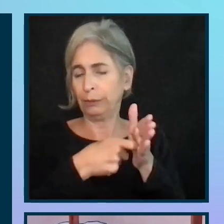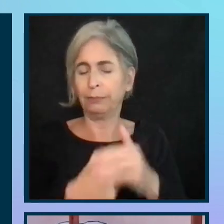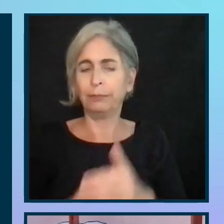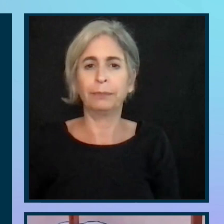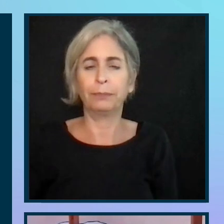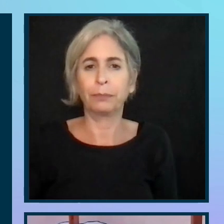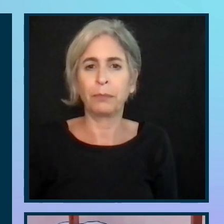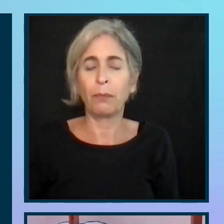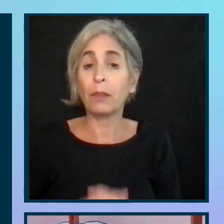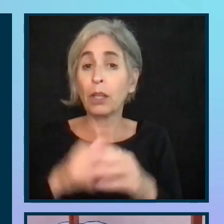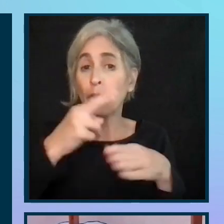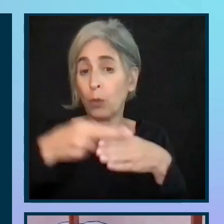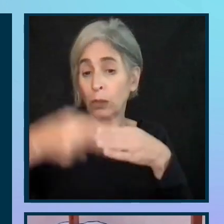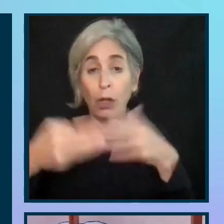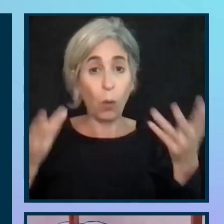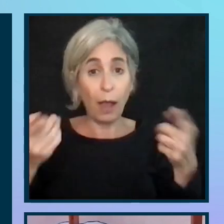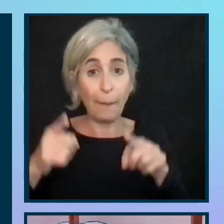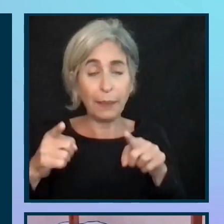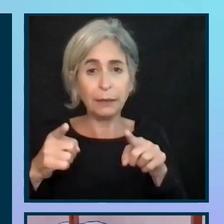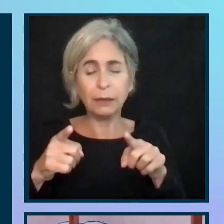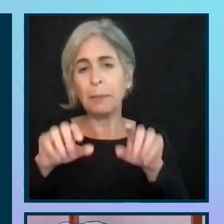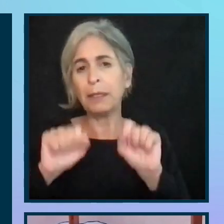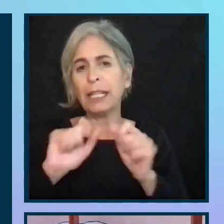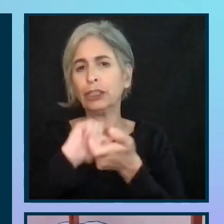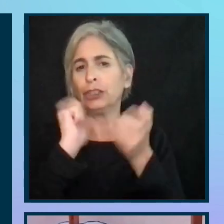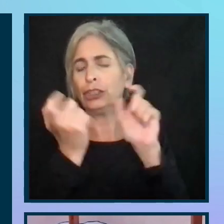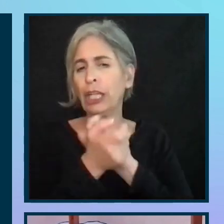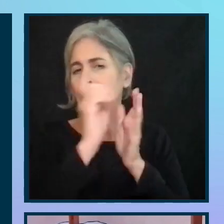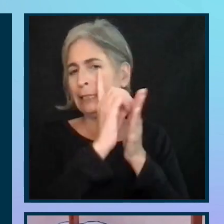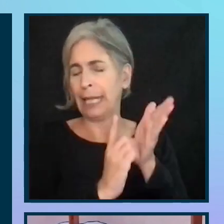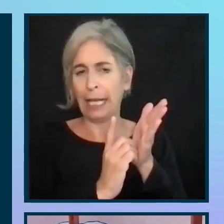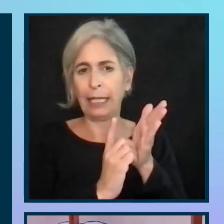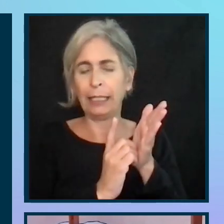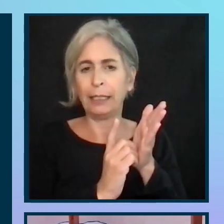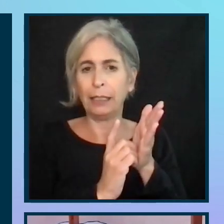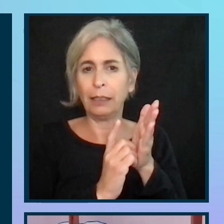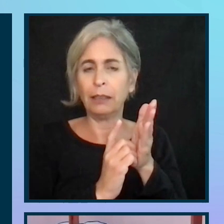The result is a potentially revised design, so as part of this, they're reviewing the design for accessibility,